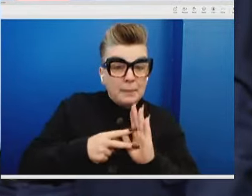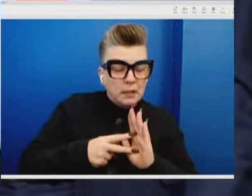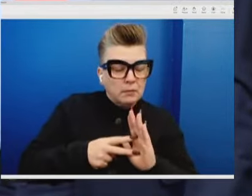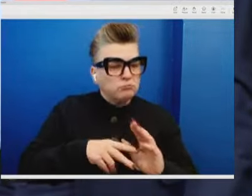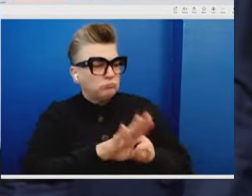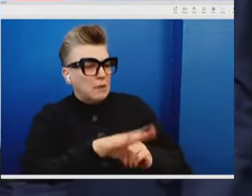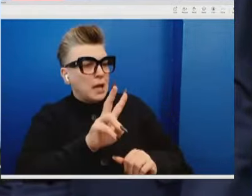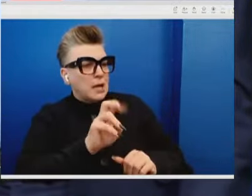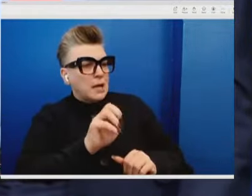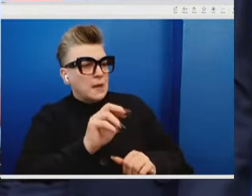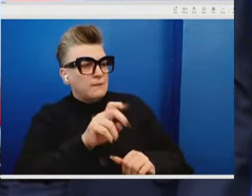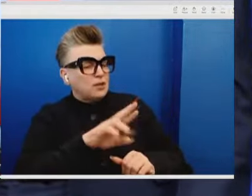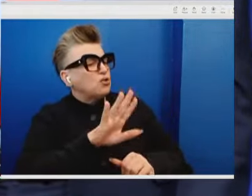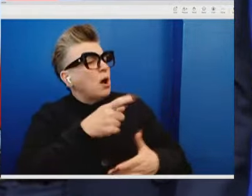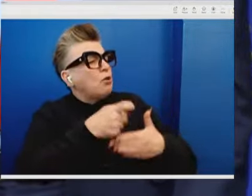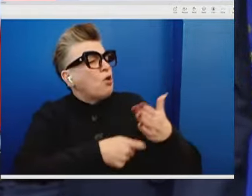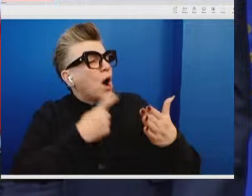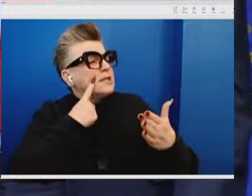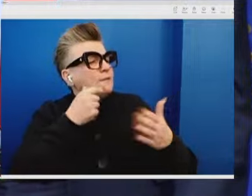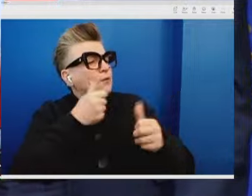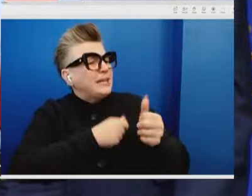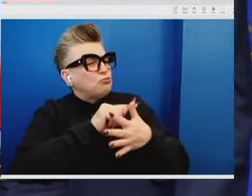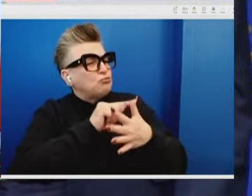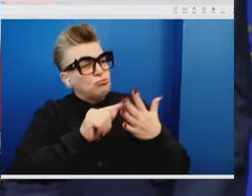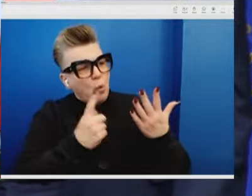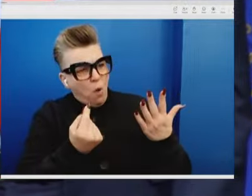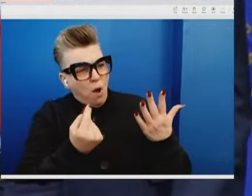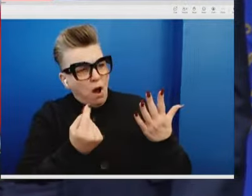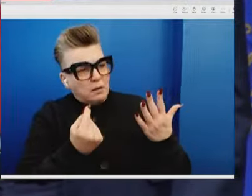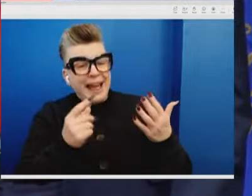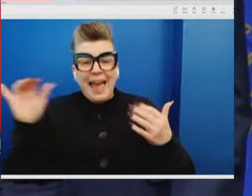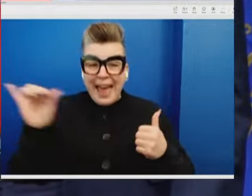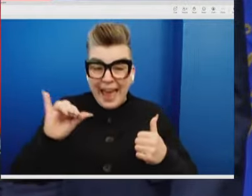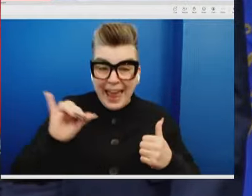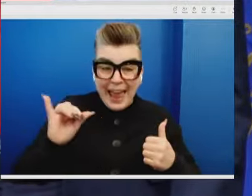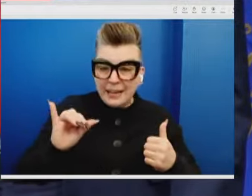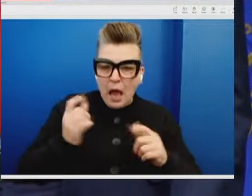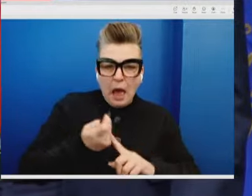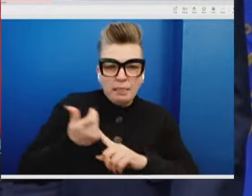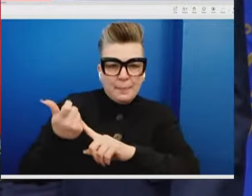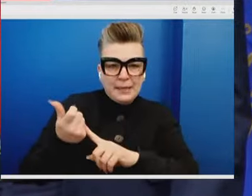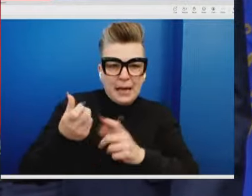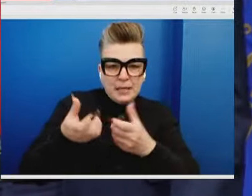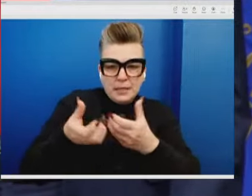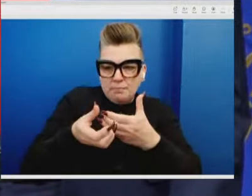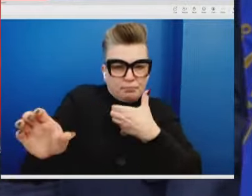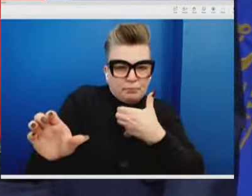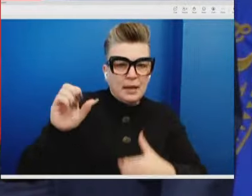these pieces? But it also eliminates silos and customization that create unneeded complexity and